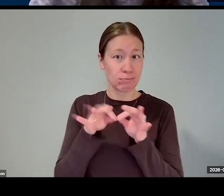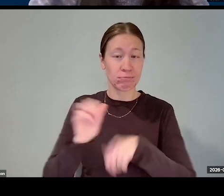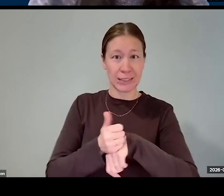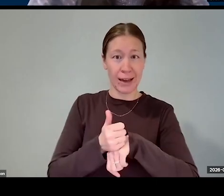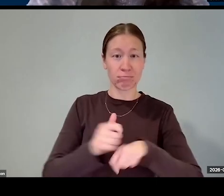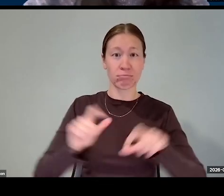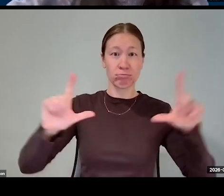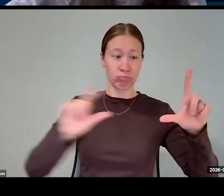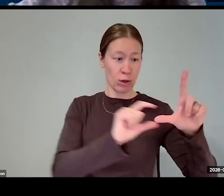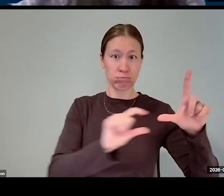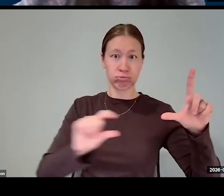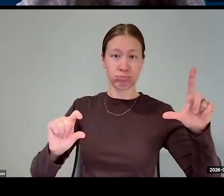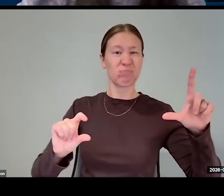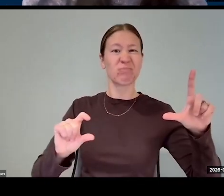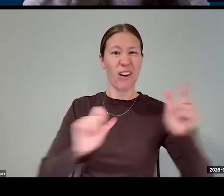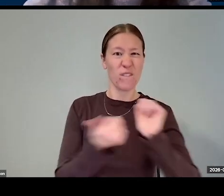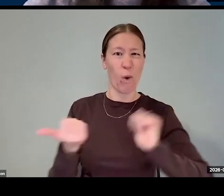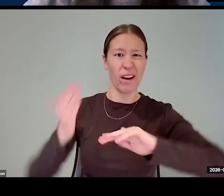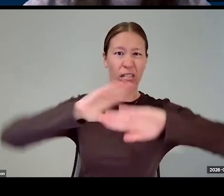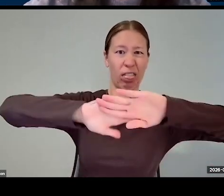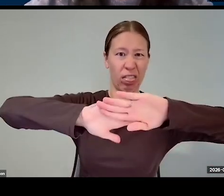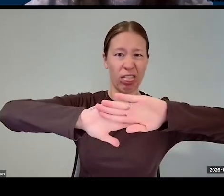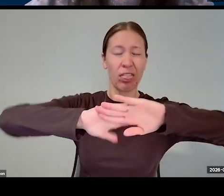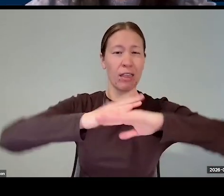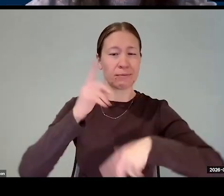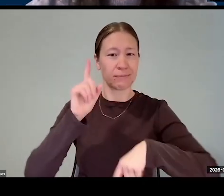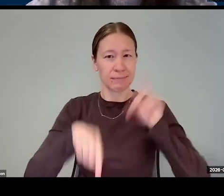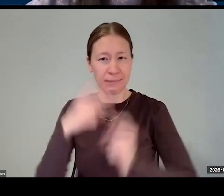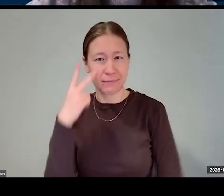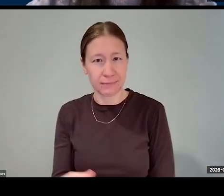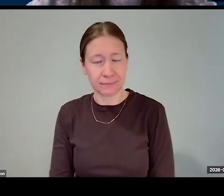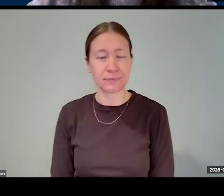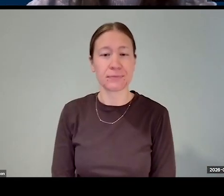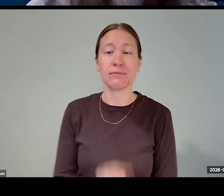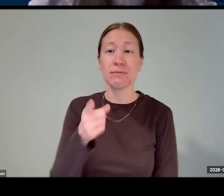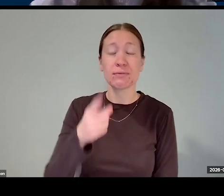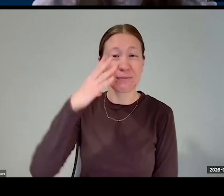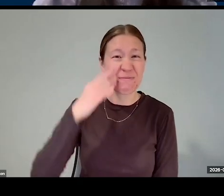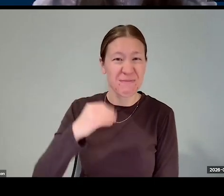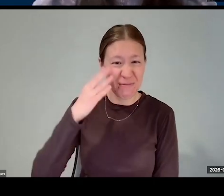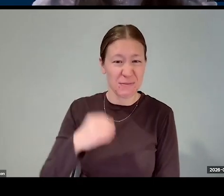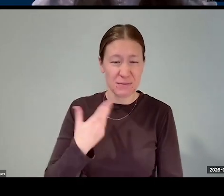to display on top of your content. If you're having a hard time leaving space,